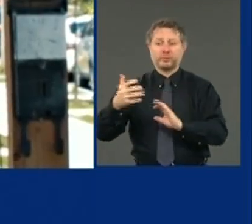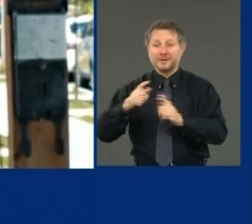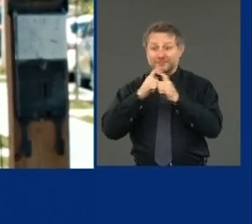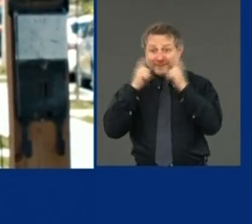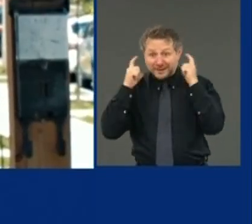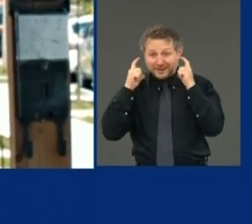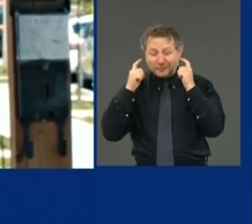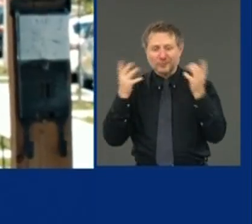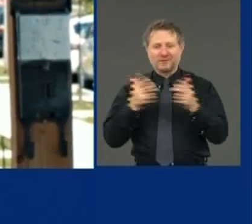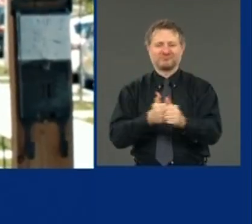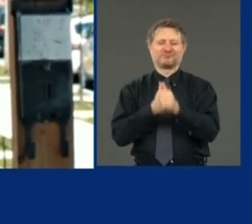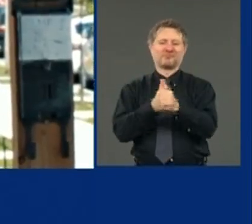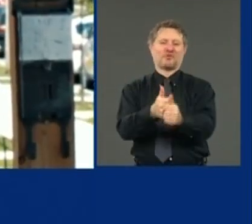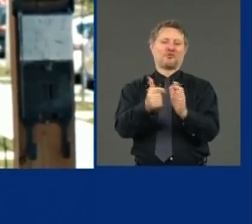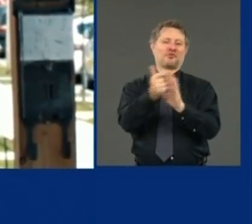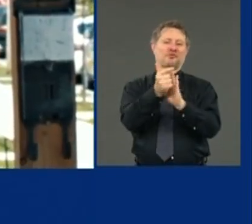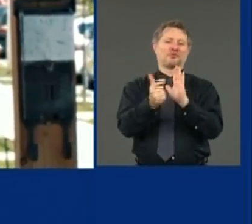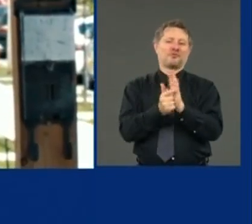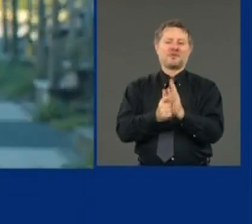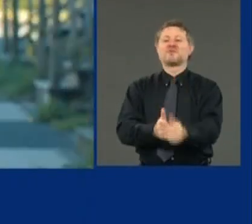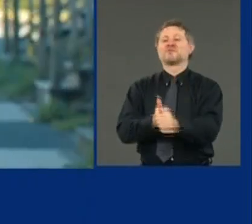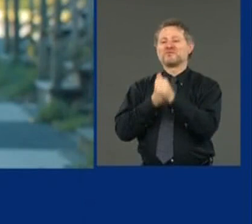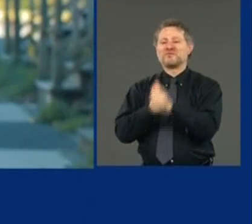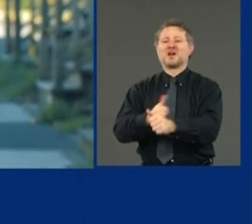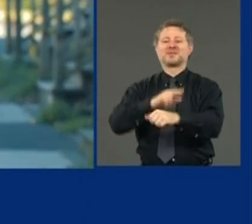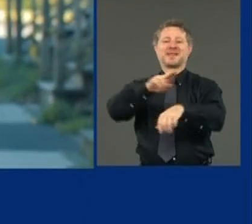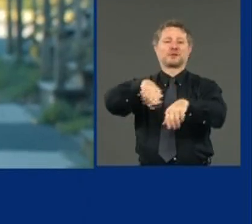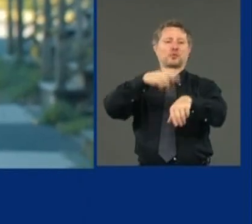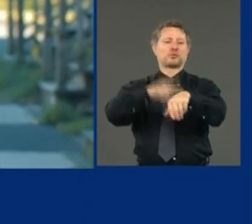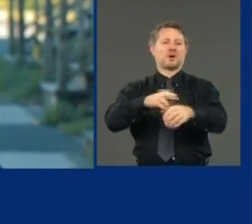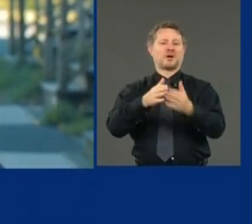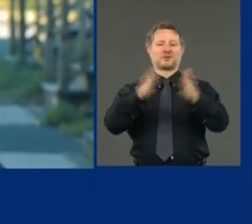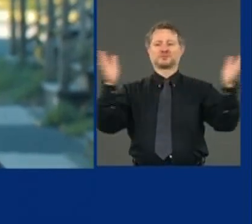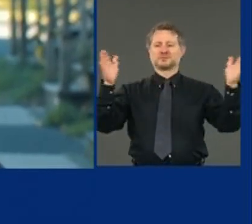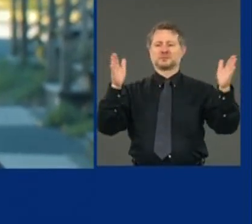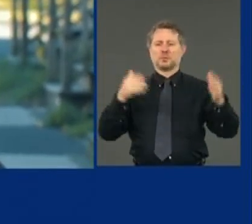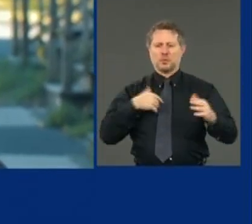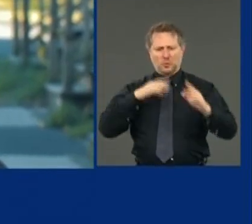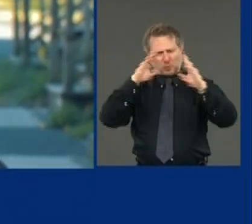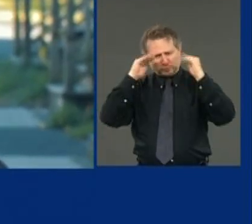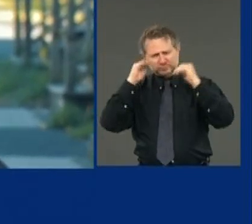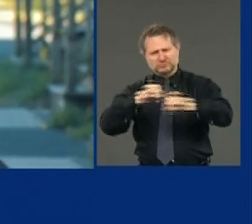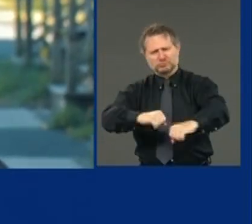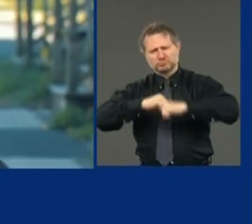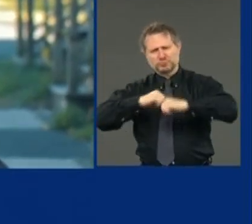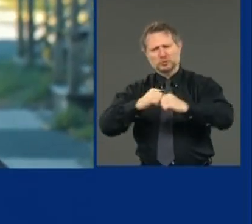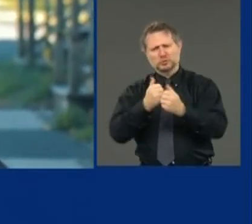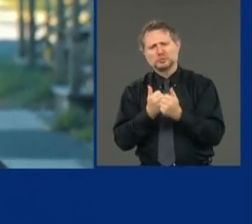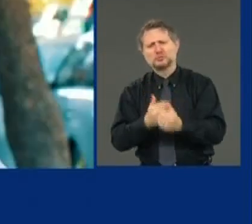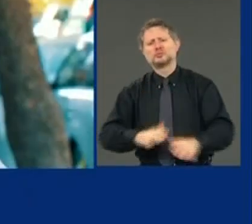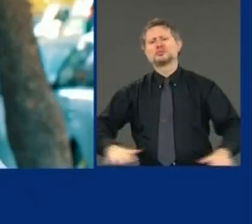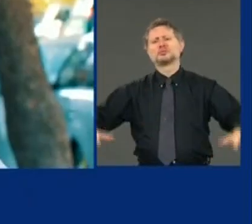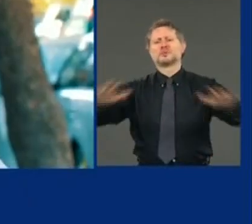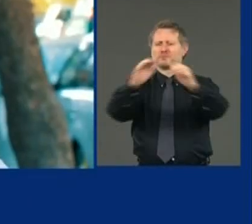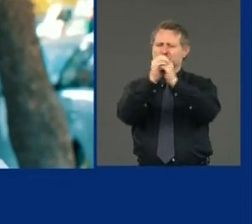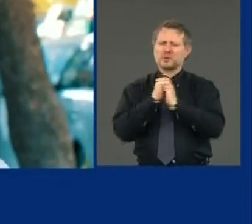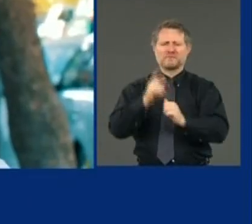DIVIDED WE FALL. WE MASK UP NOT JUST TO OBEY THE LAW BUT TO OBEY THE LAWS OF NATURE. VOTE FOR IMMUNITY IN OUR